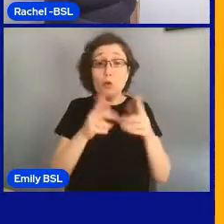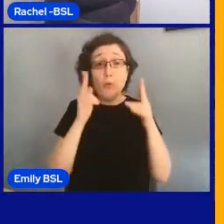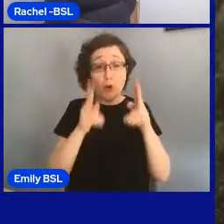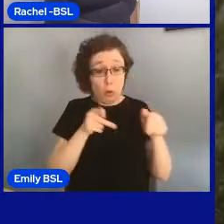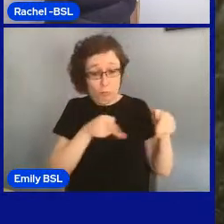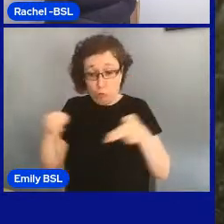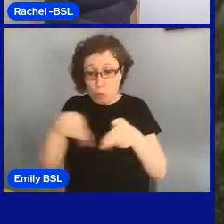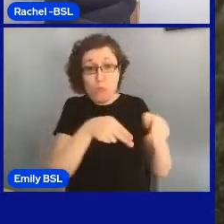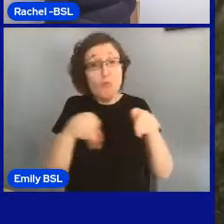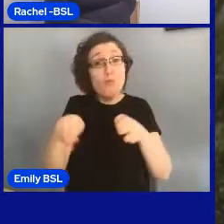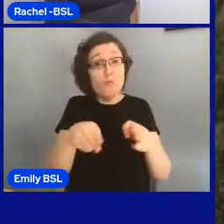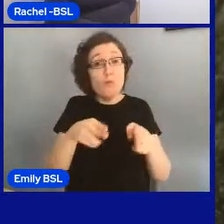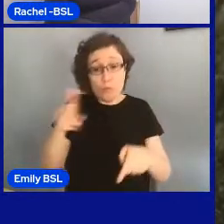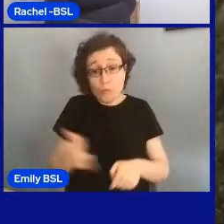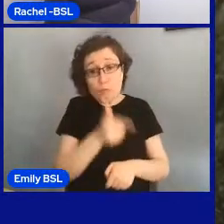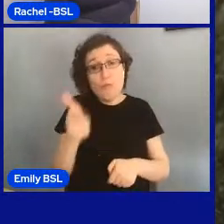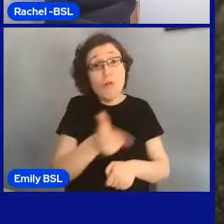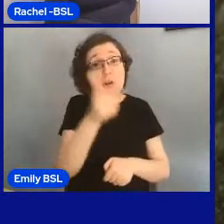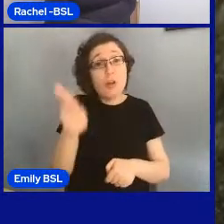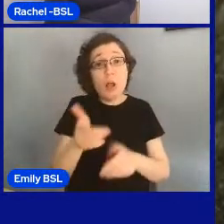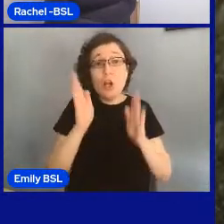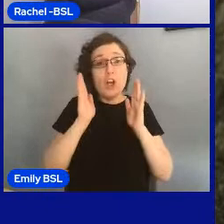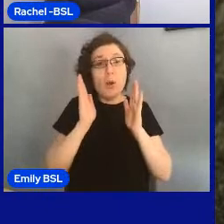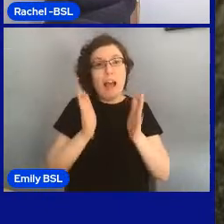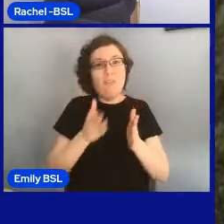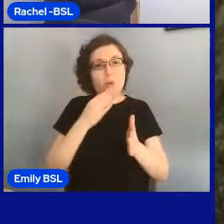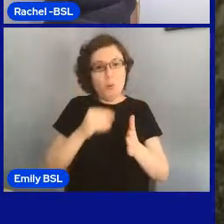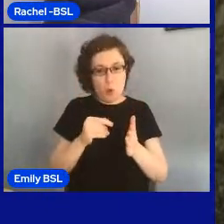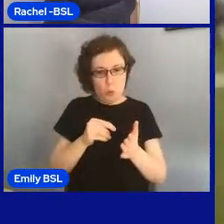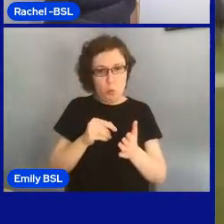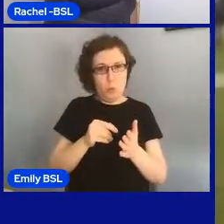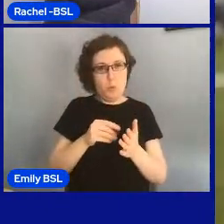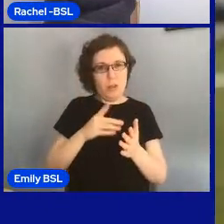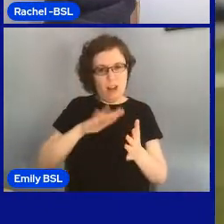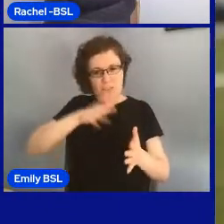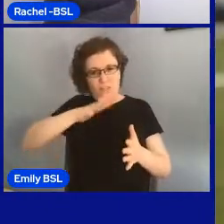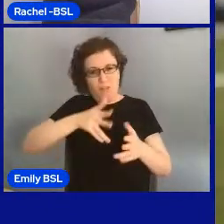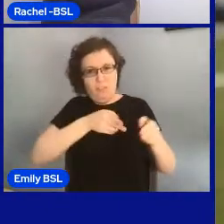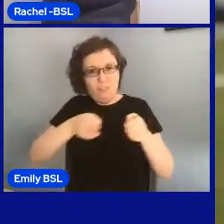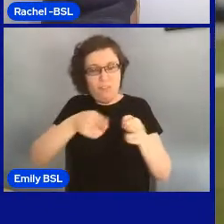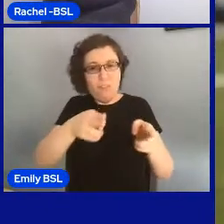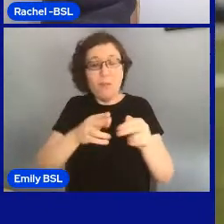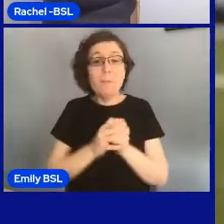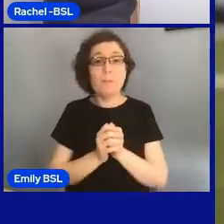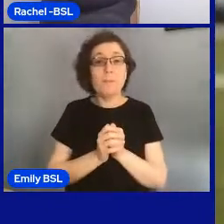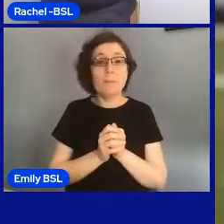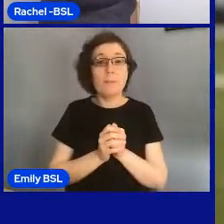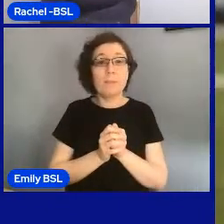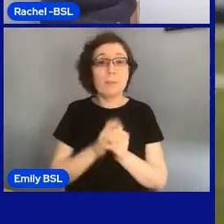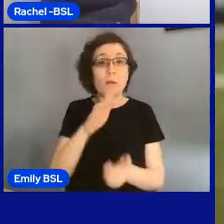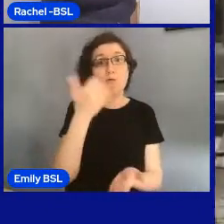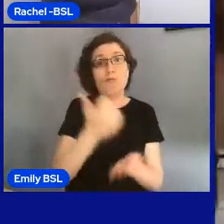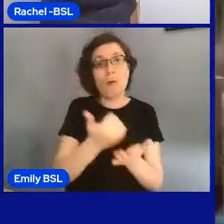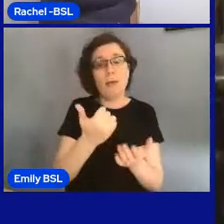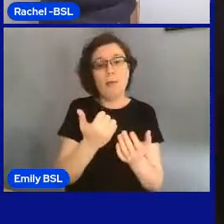ramps and accessible entrances. It also means you can route your journey through pedestrian space as opposed to centre-right sufferers.